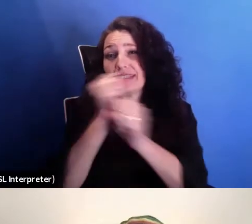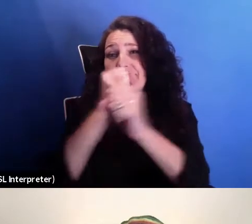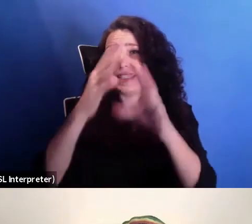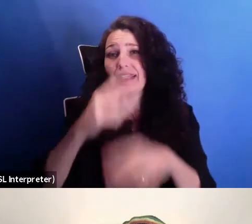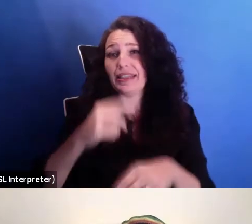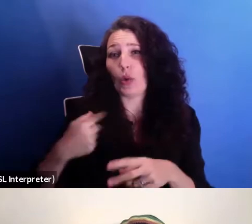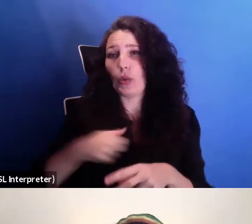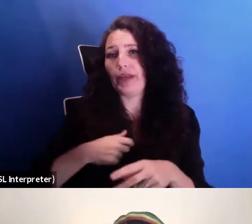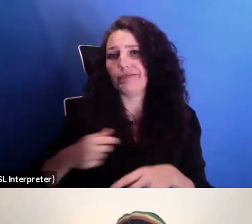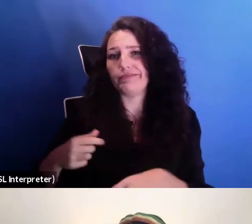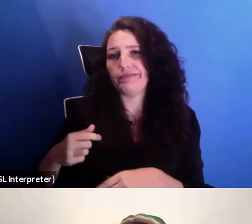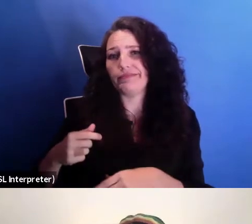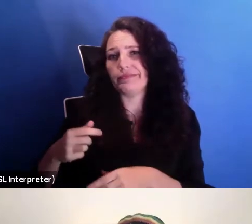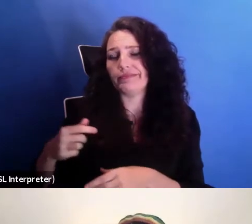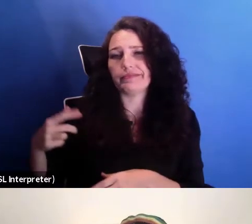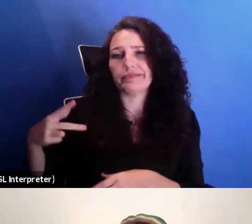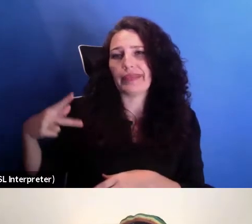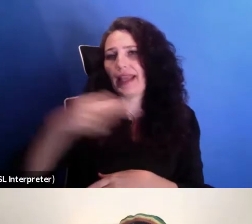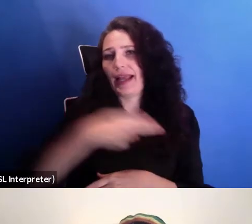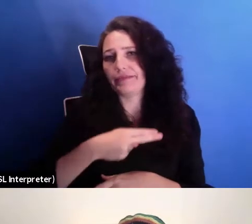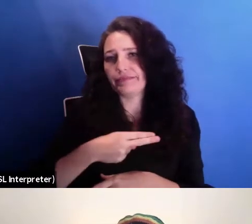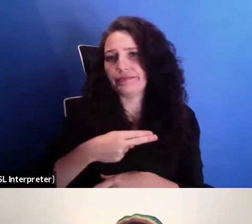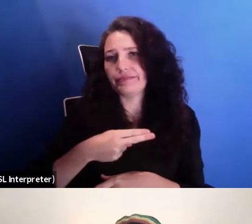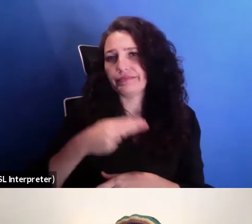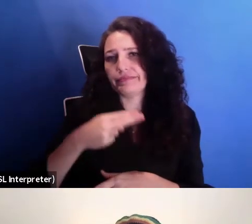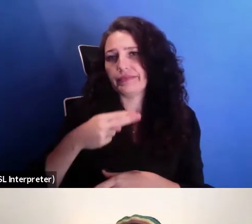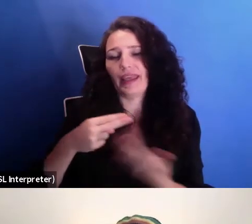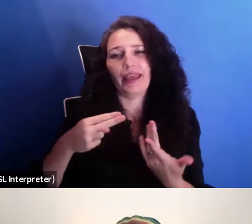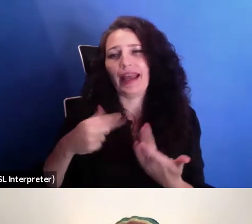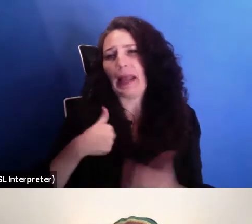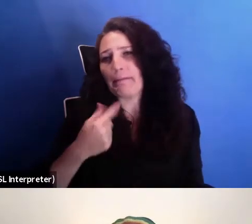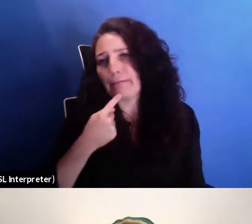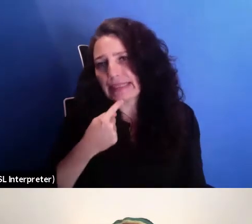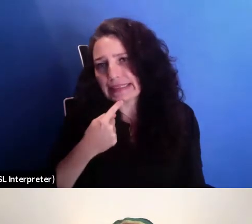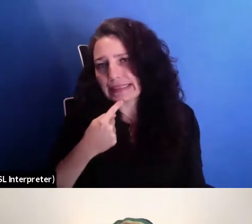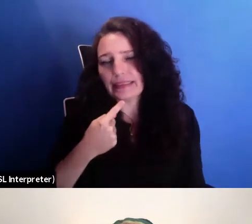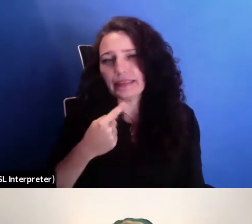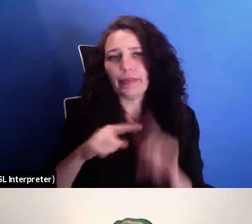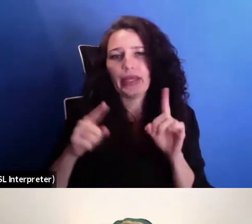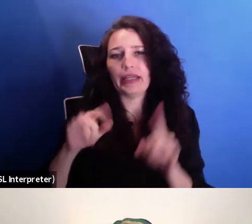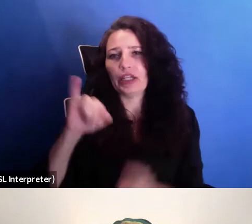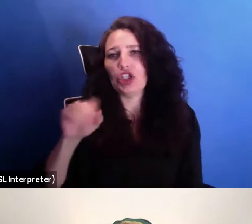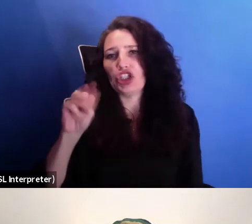Which was of Jim and Judy, they went to the Berkeley Rep and Jim was showing Judy